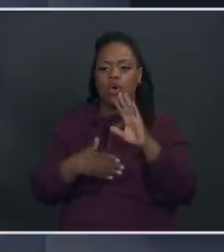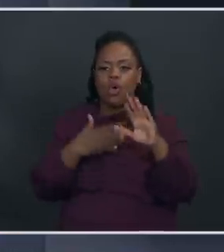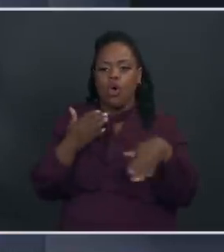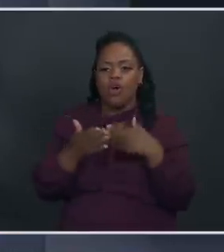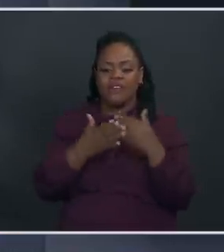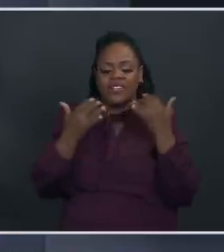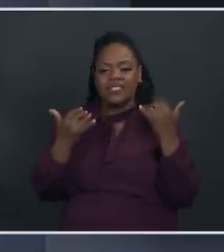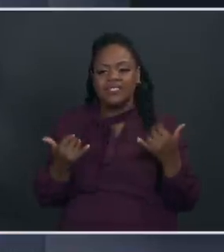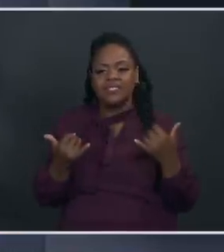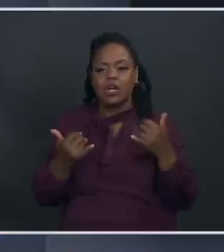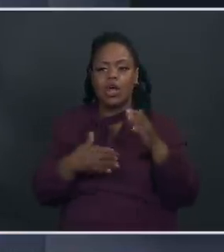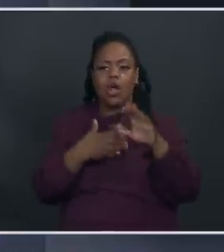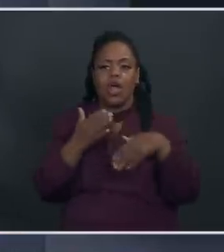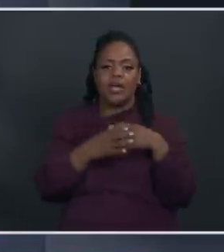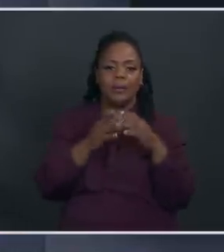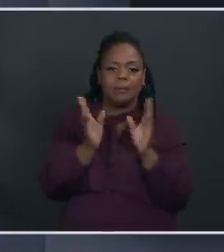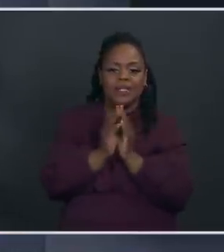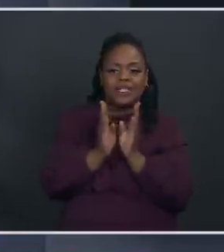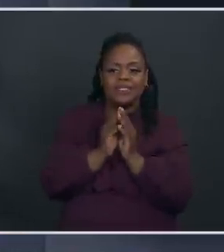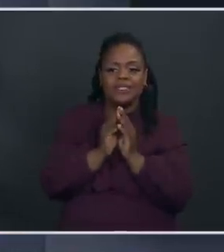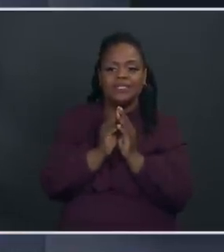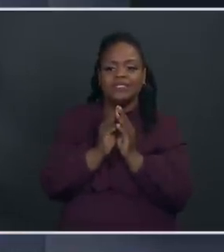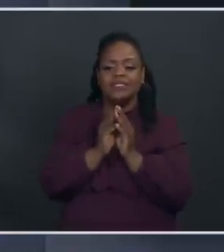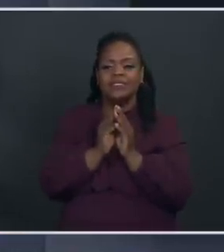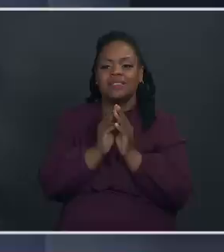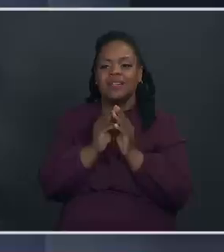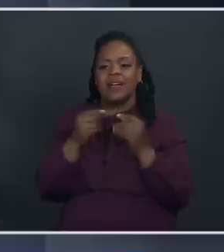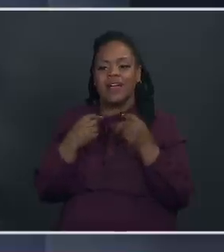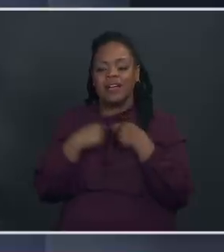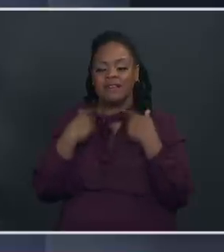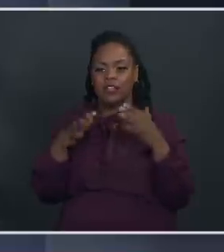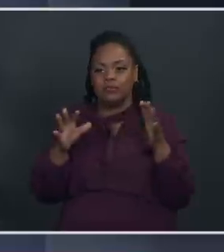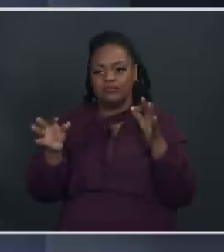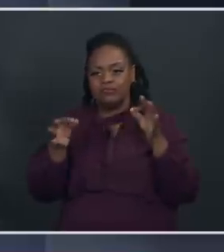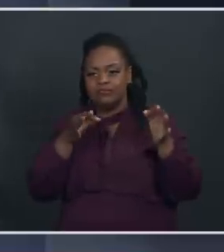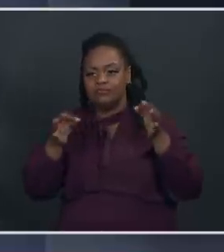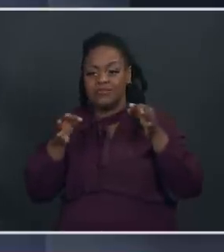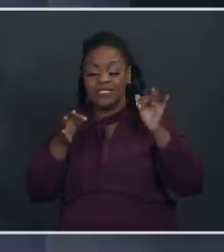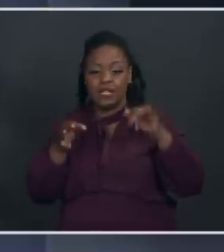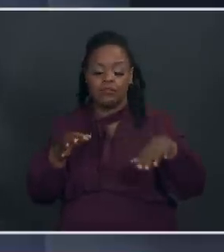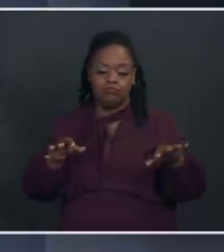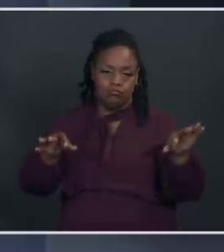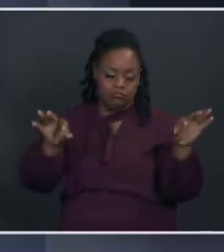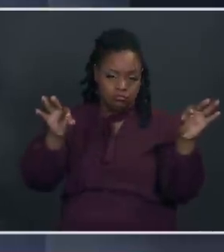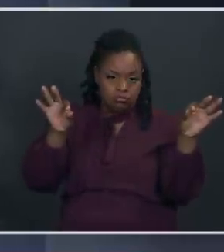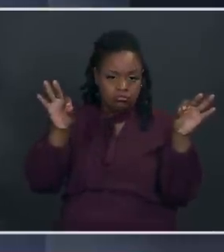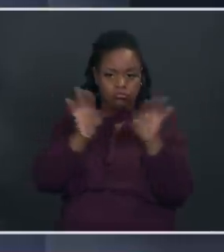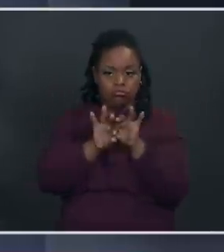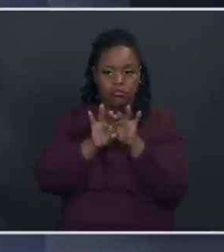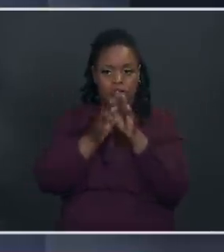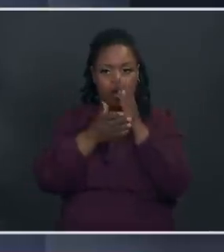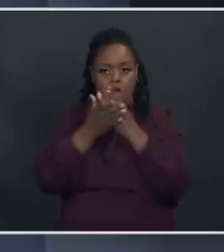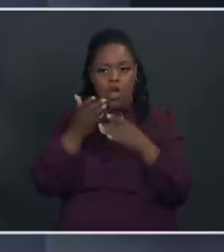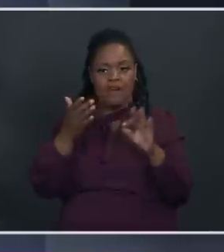that I outlined, about the importance and vital nature of each component of the package. So we won't get into a hypothetical.